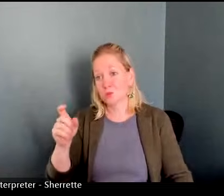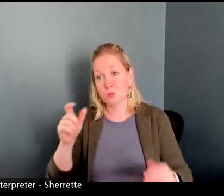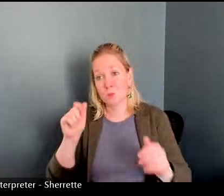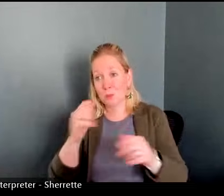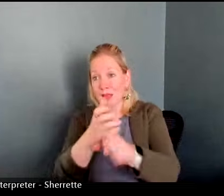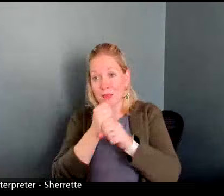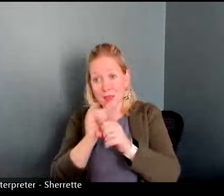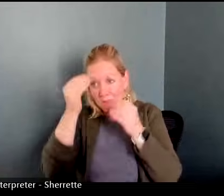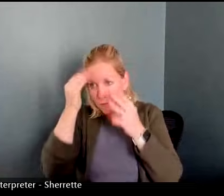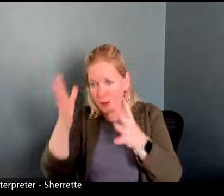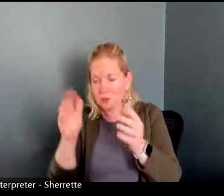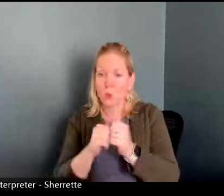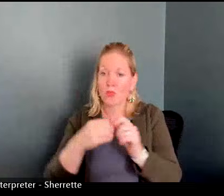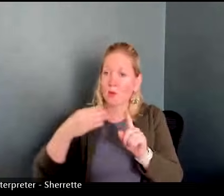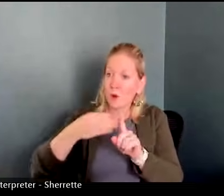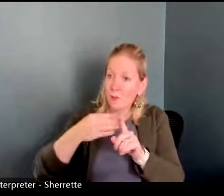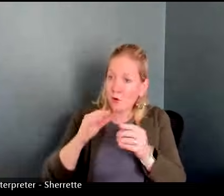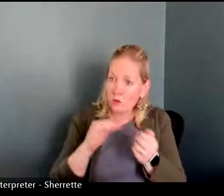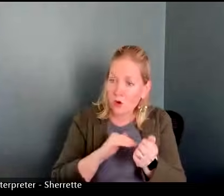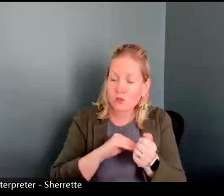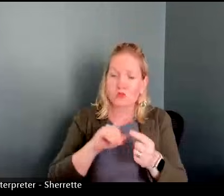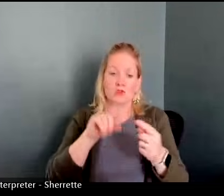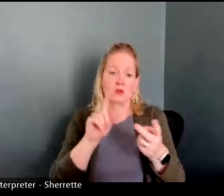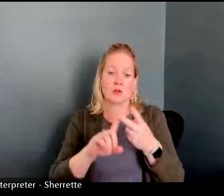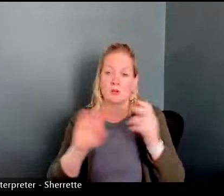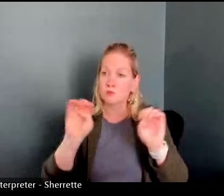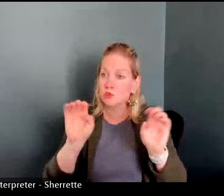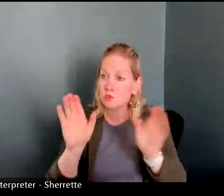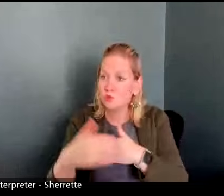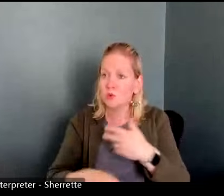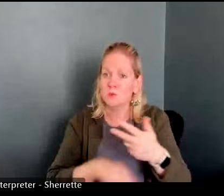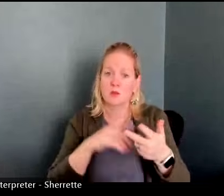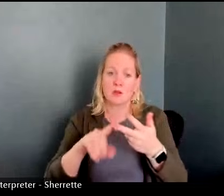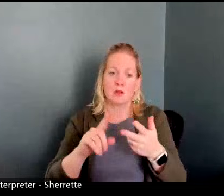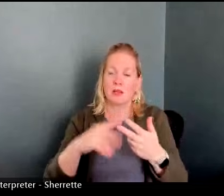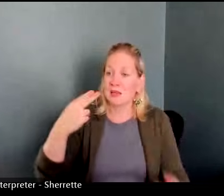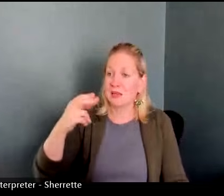care doctor's office and in the emergency department, not only the transplant clinic.